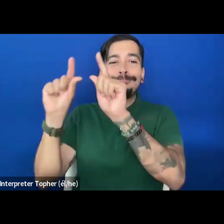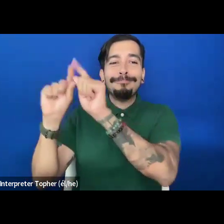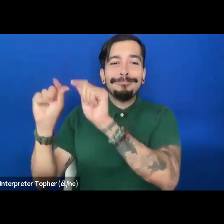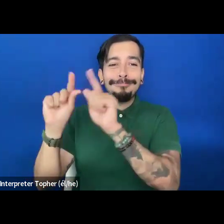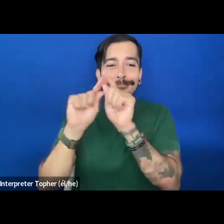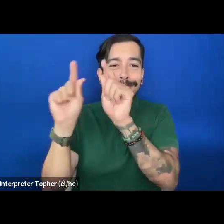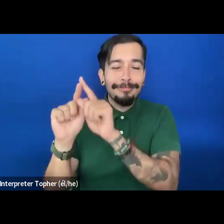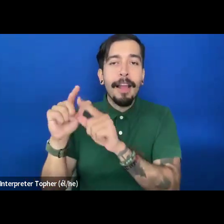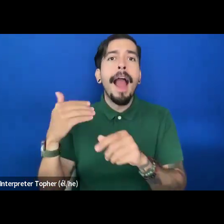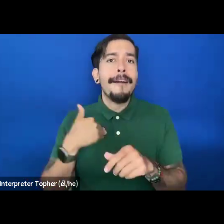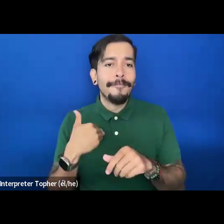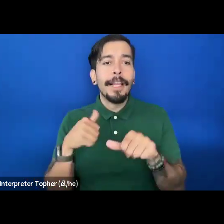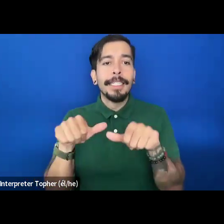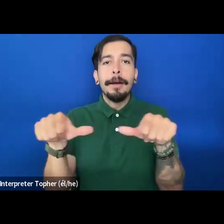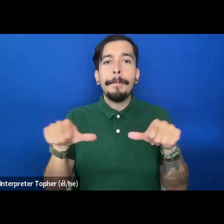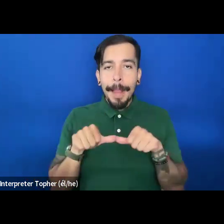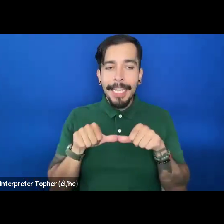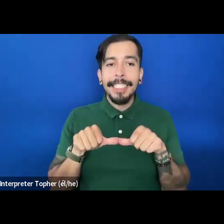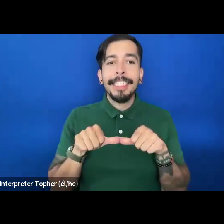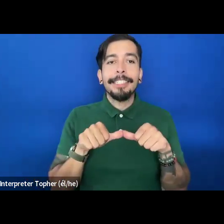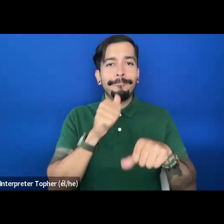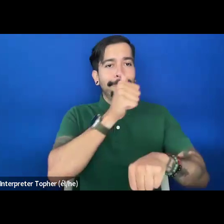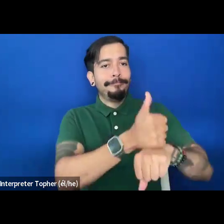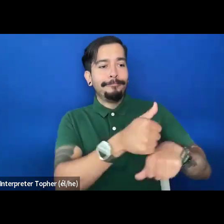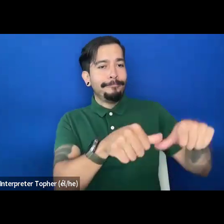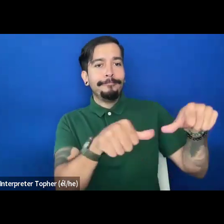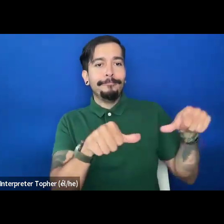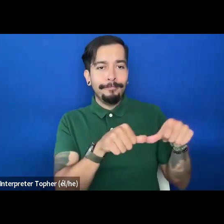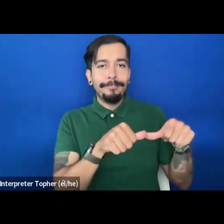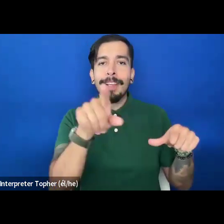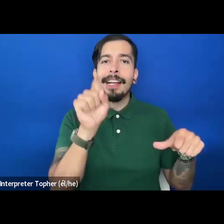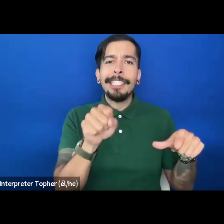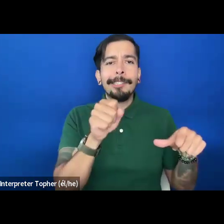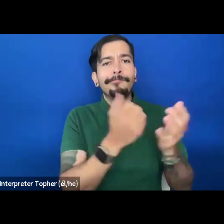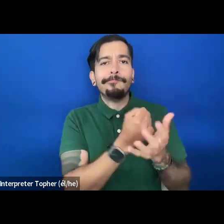And if you'd like to access that space after the event, um, you can also email